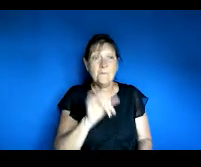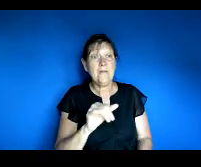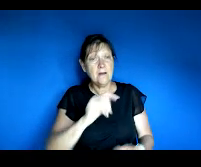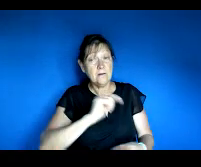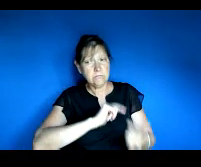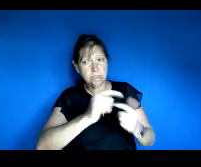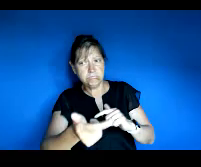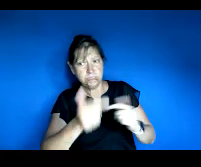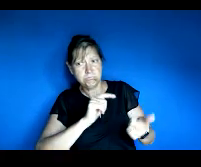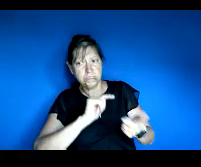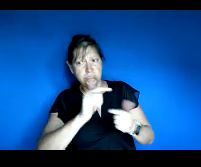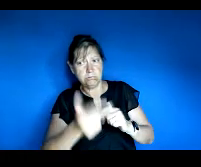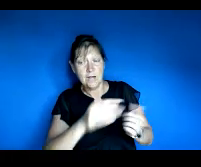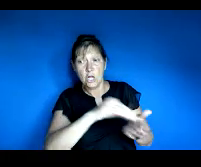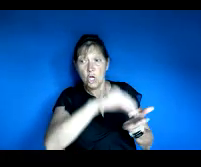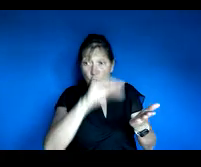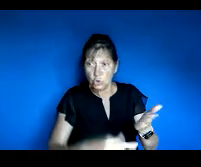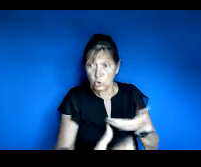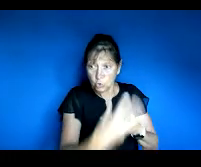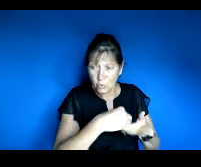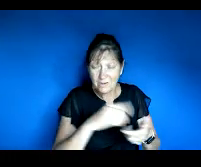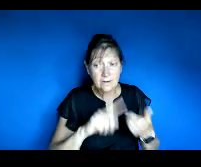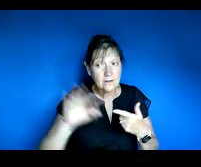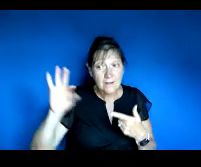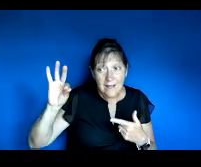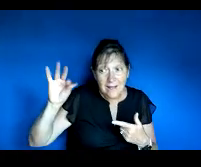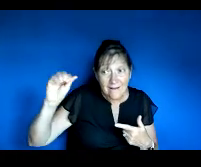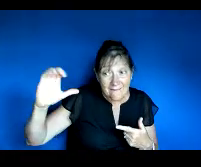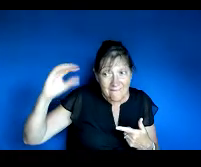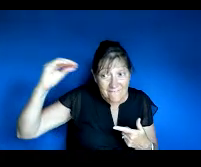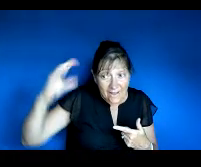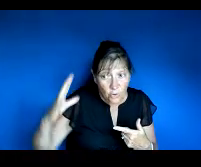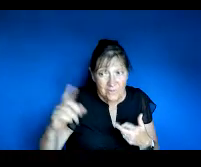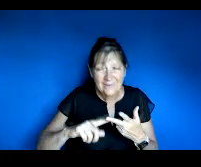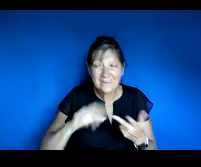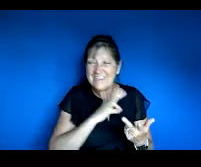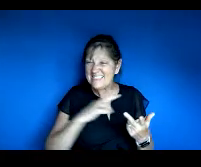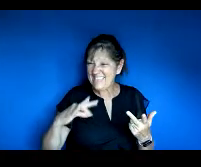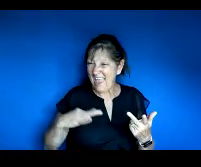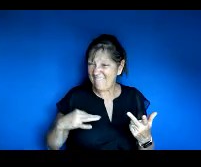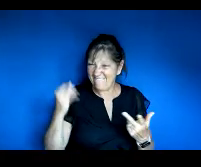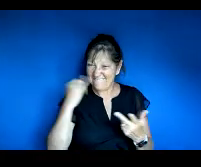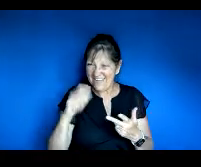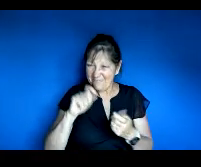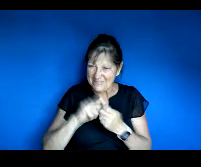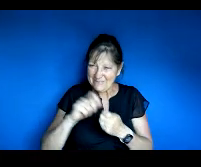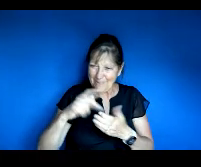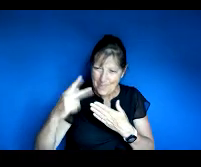that involves the student, the faculty member, or the staff member, if it's a specific program the student's involved in,